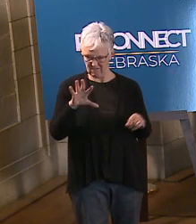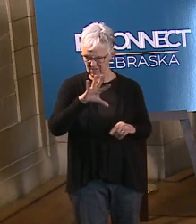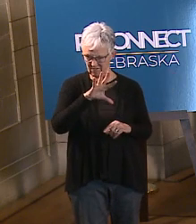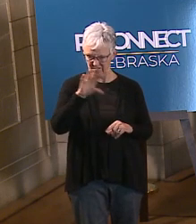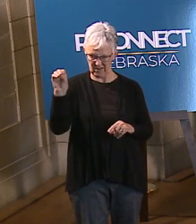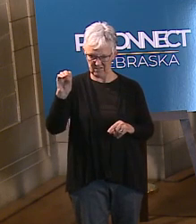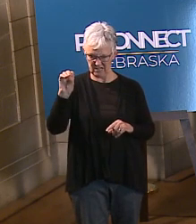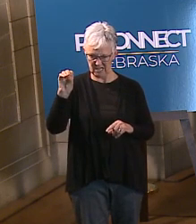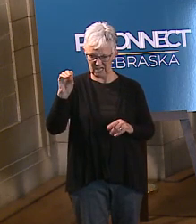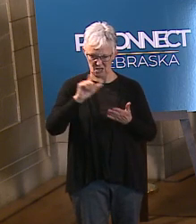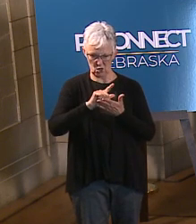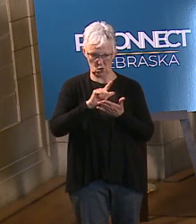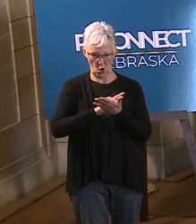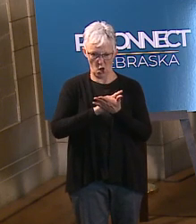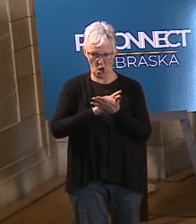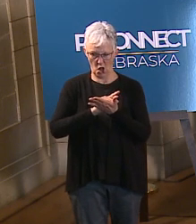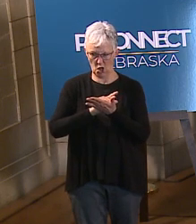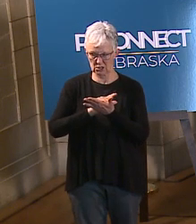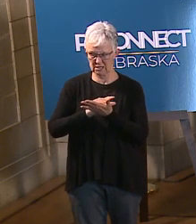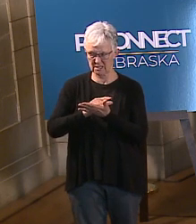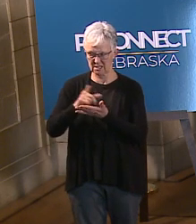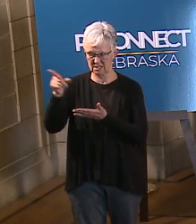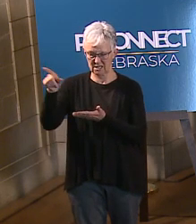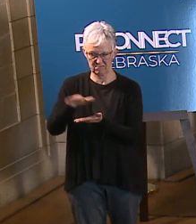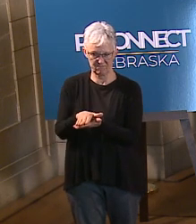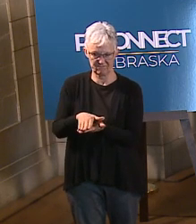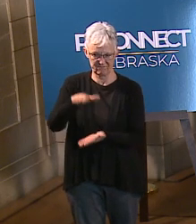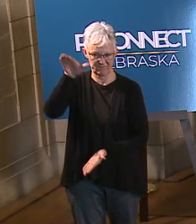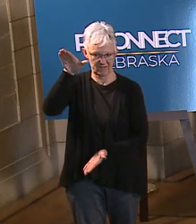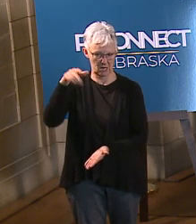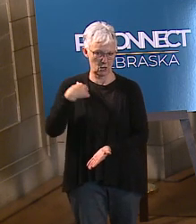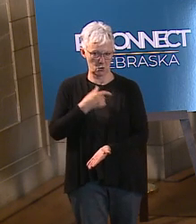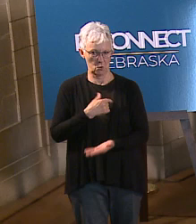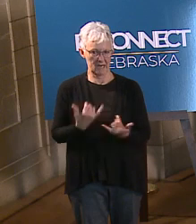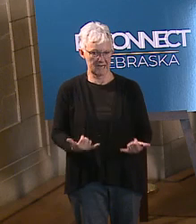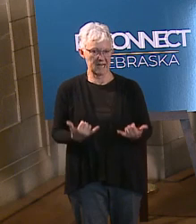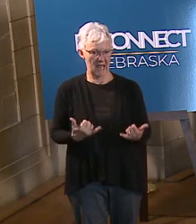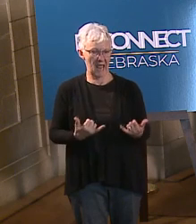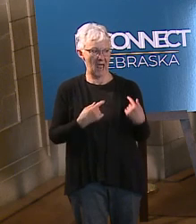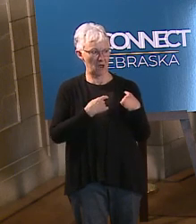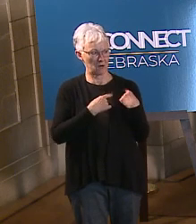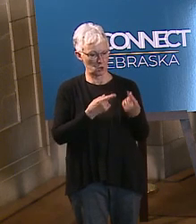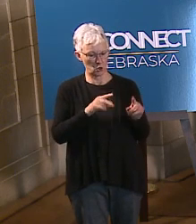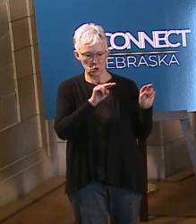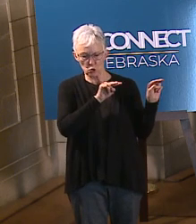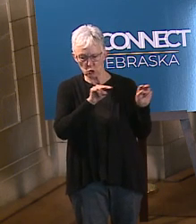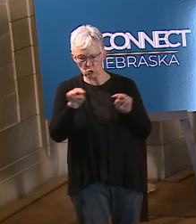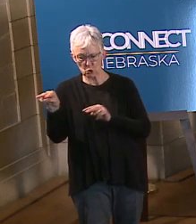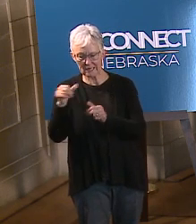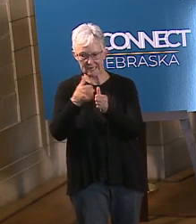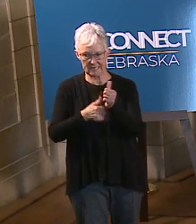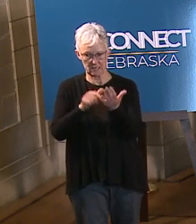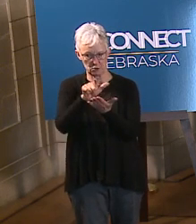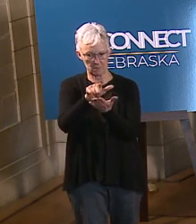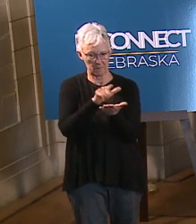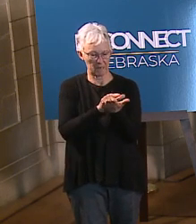WITH REGARD TO THE CASINO BILL? A NUMBER OF BILLS HAVE COME OVER, SOME 50 IN EACH OF THE